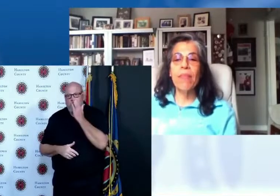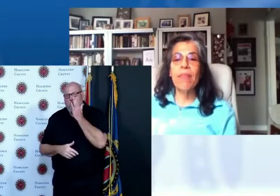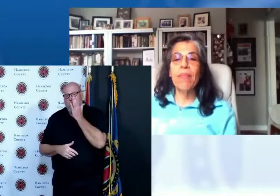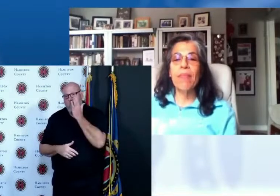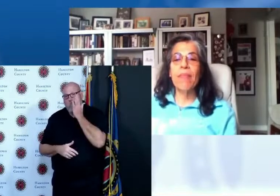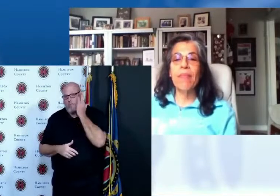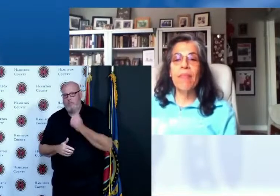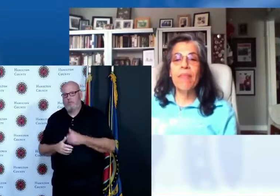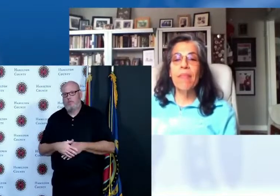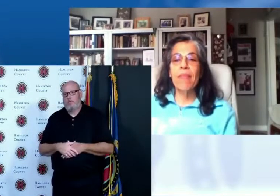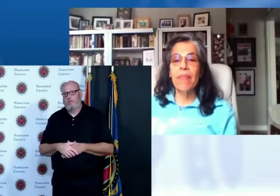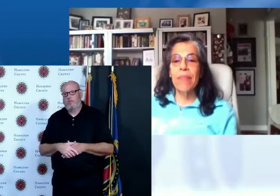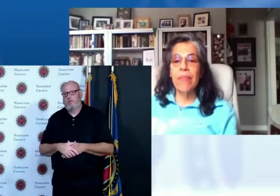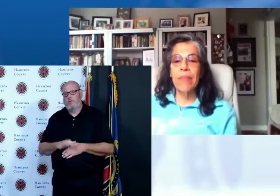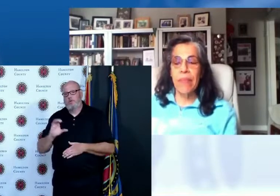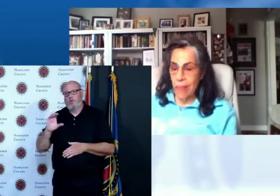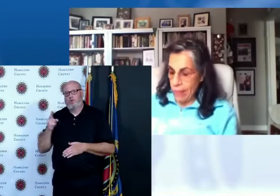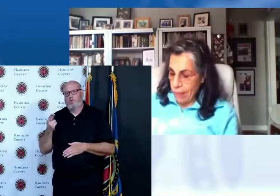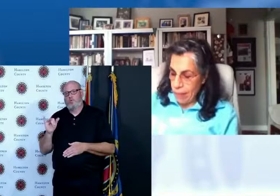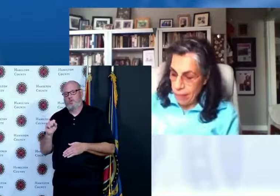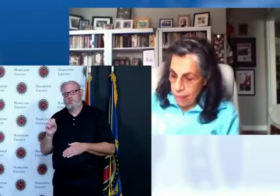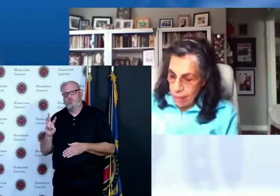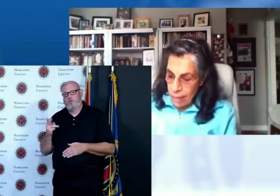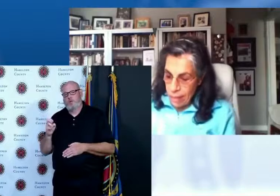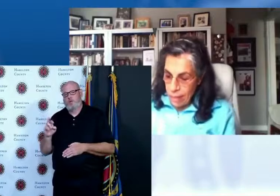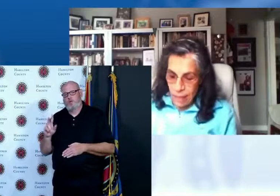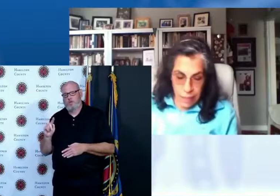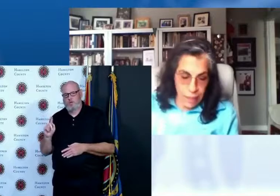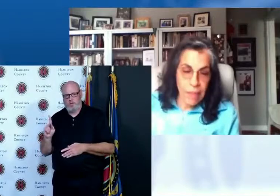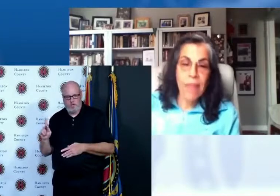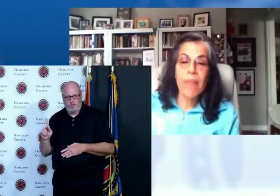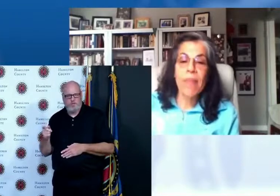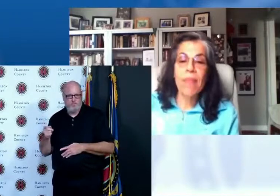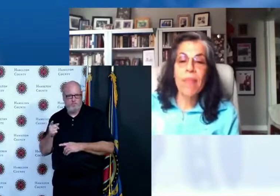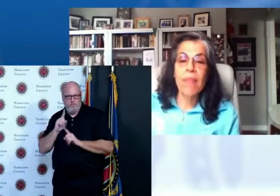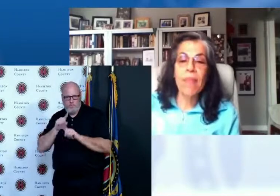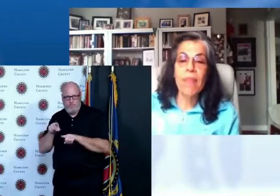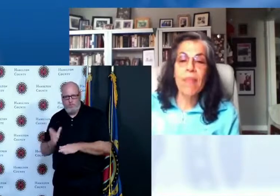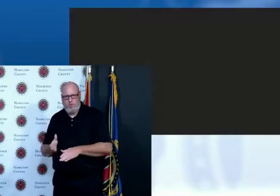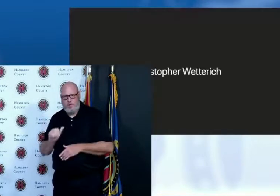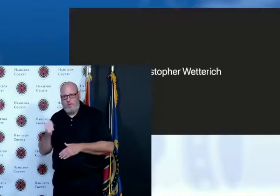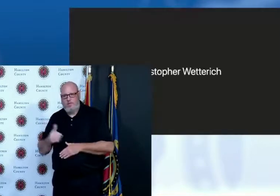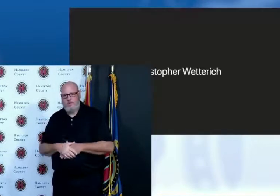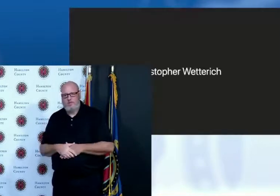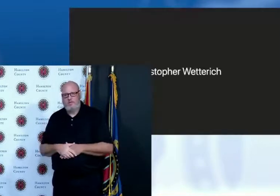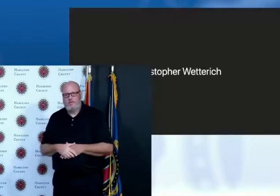Business Courier and he has questions for you Greg good morning Chris hey Greg good morning